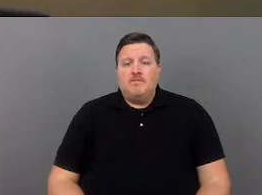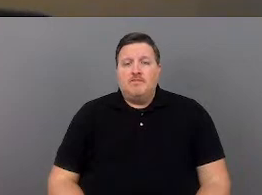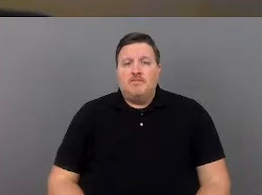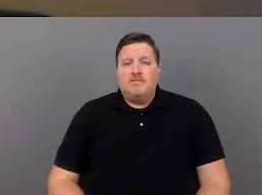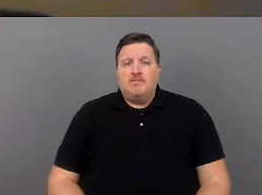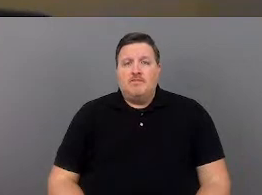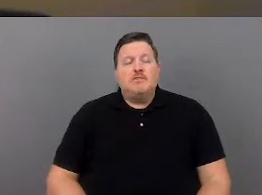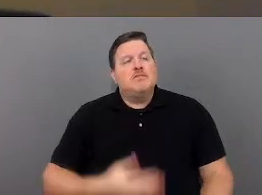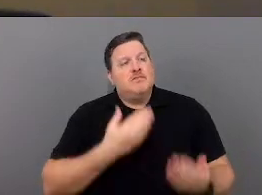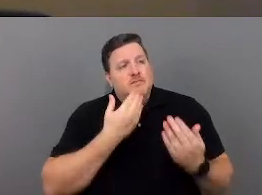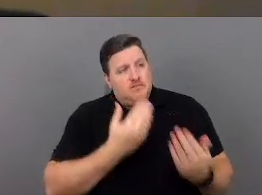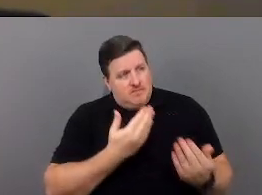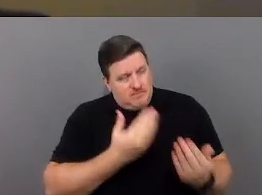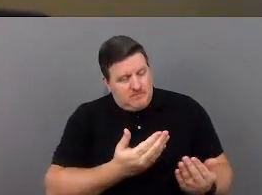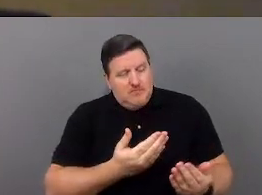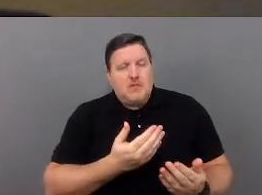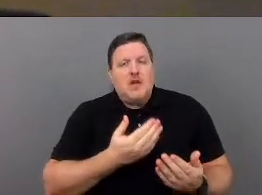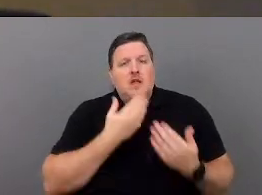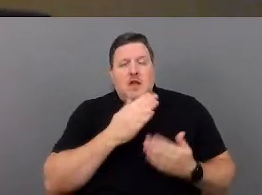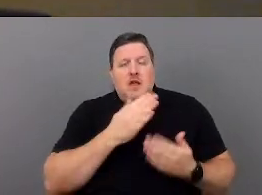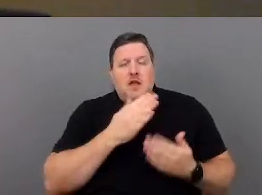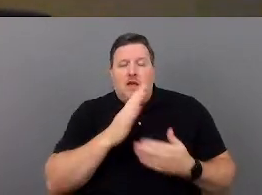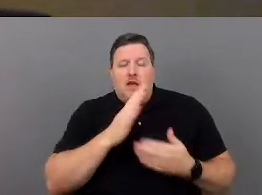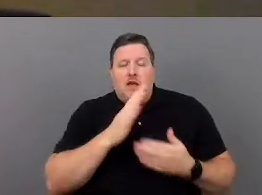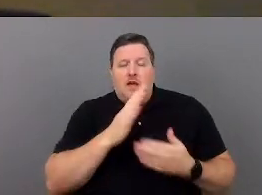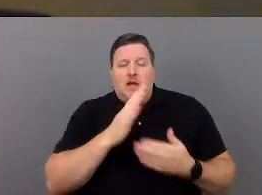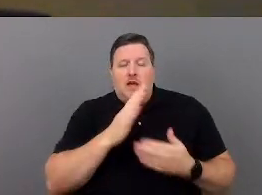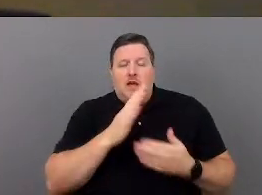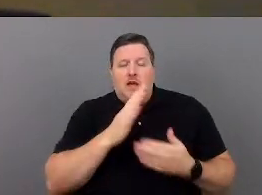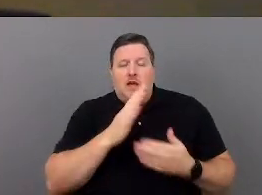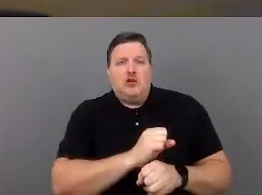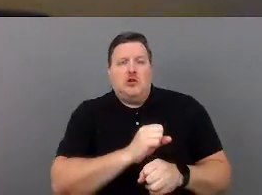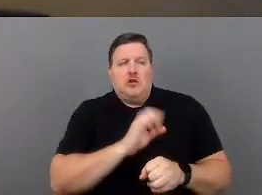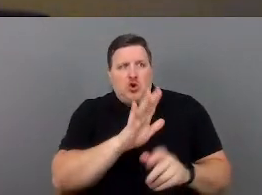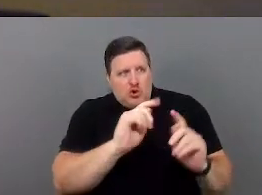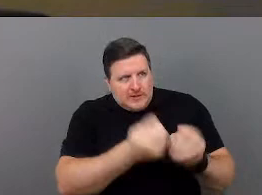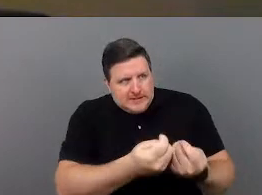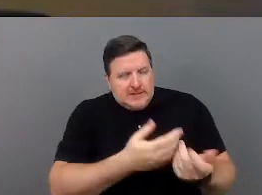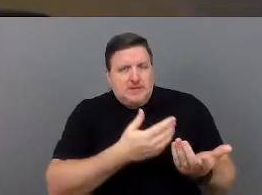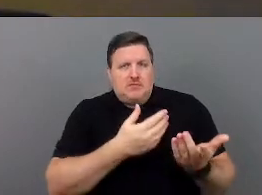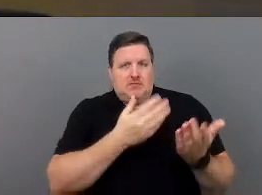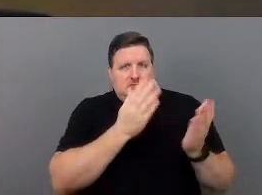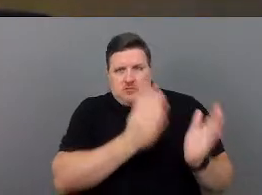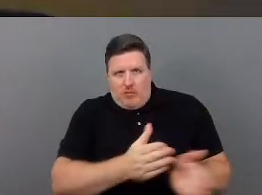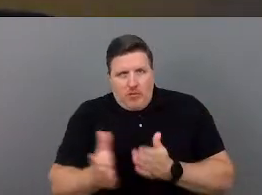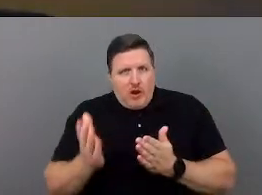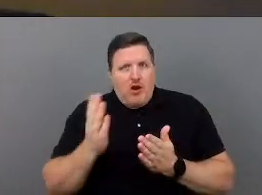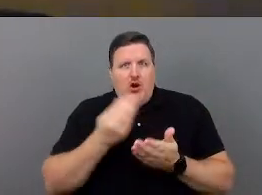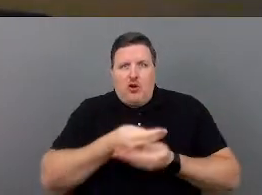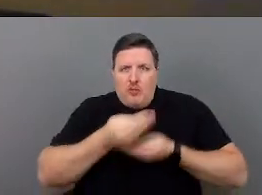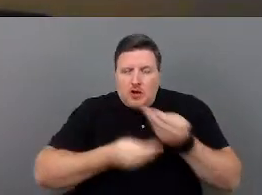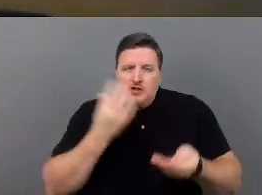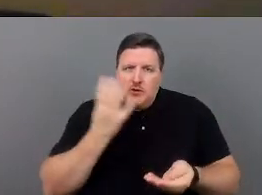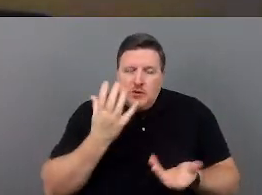THANKS FOR ALL OF ≫ COUNCIL PRESIDENT BENDER: THANK YOU, MISS KRUGER, AND YOUR WORK AND THAT OF YOUR TEAM IN PREPARING THE BUDGET AND NAVIGATING THE AMENDMENTS. ARE THERE ANY QUESTIONS FOR OUR